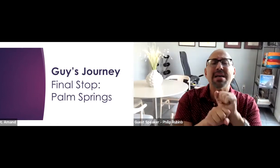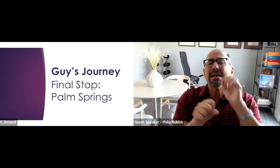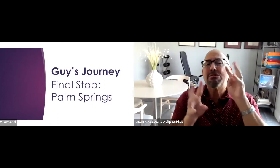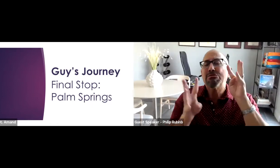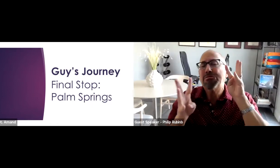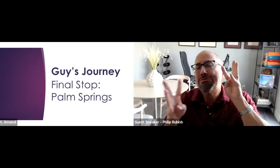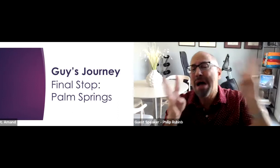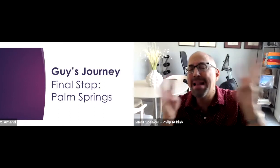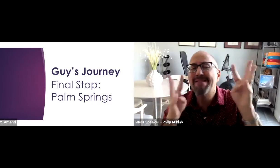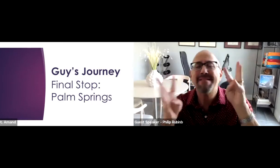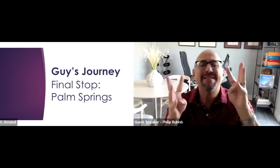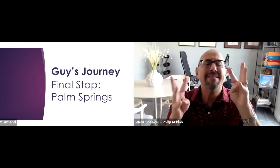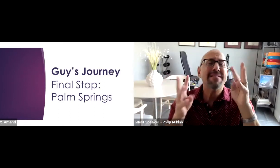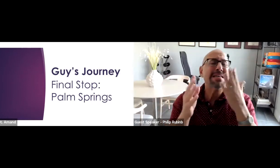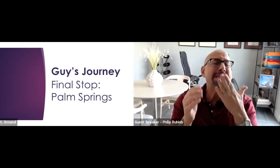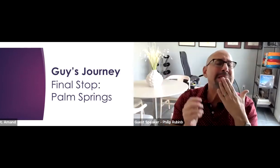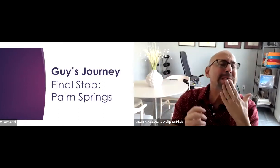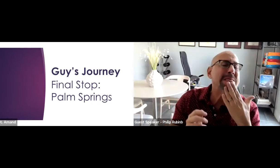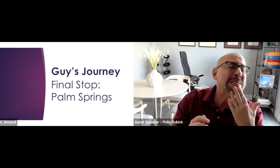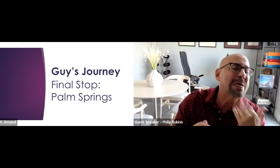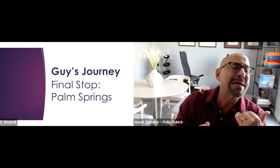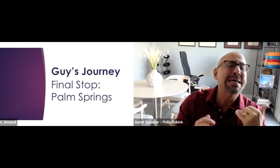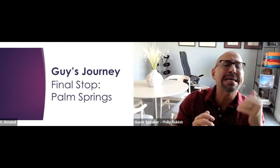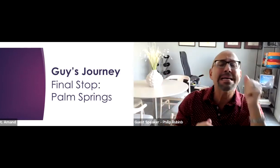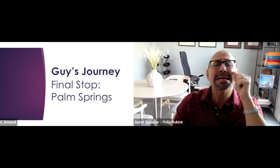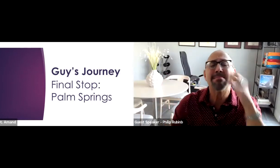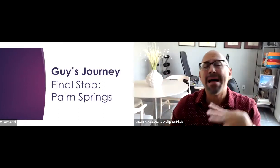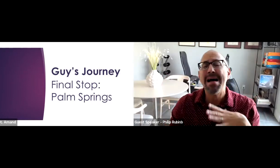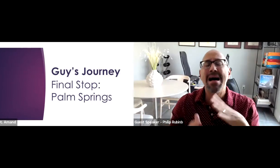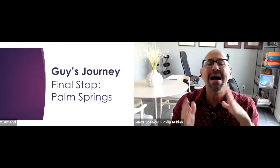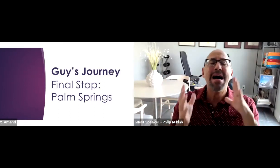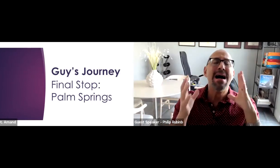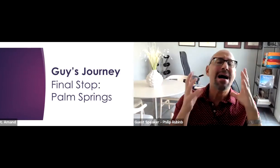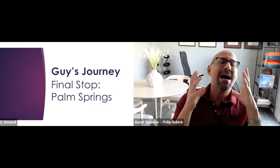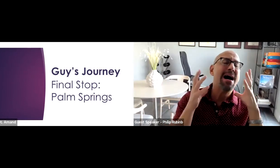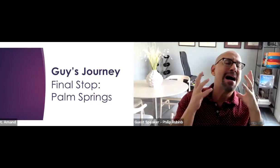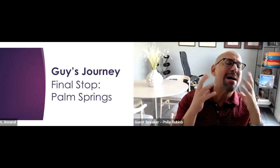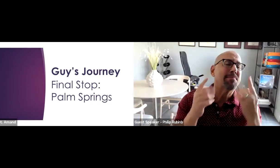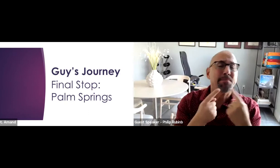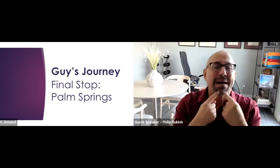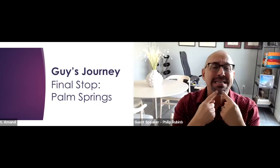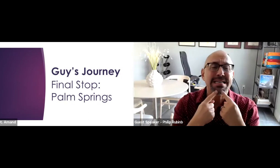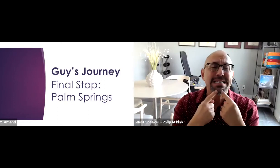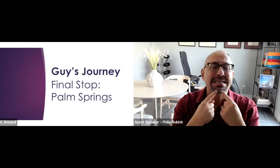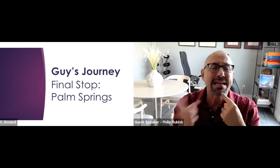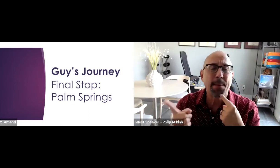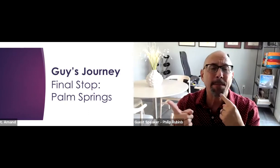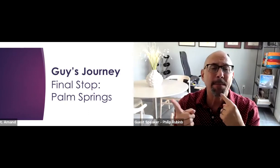"He was so wonderful. He worked so hard, just so creative and sweet and, oh!"